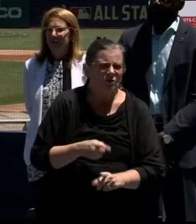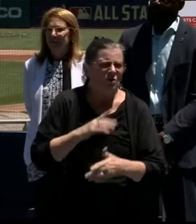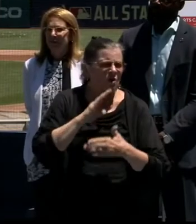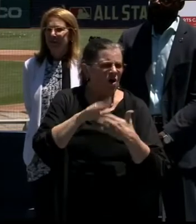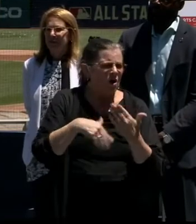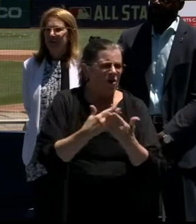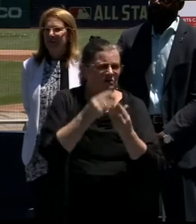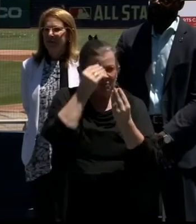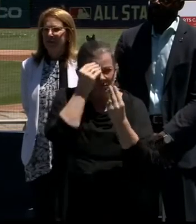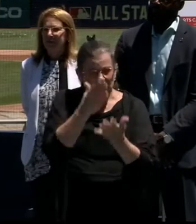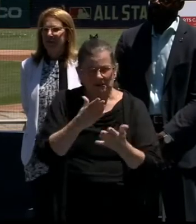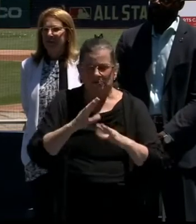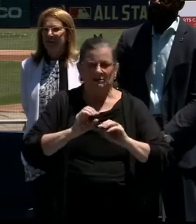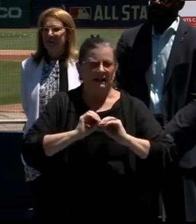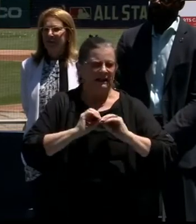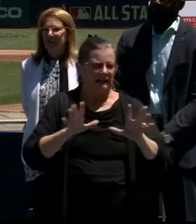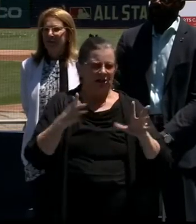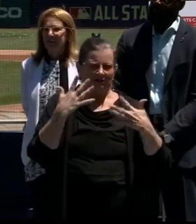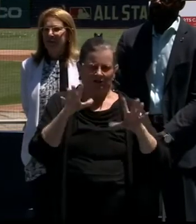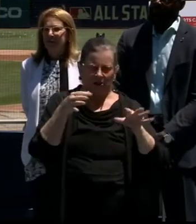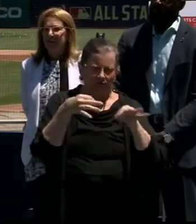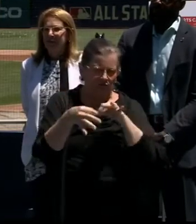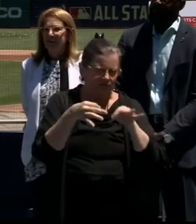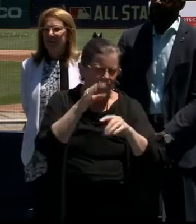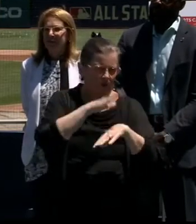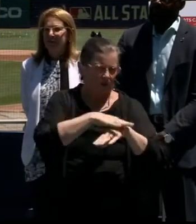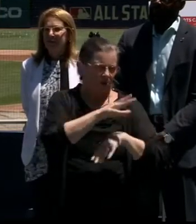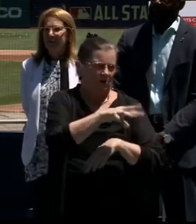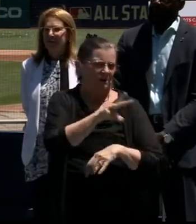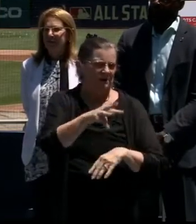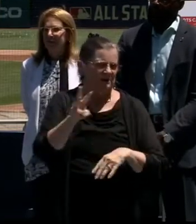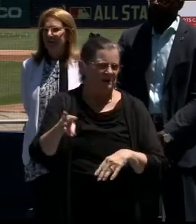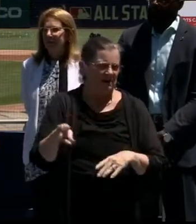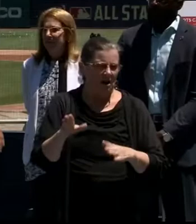WHEN THOSE CLOSURES ARE IN EFFECT, THE SPECIFIC TIMING AND